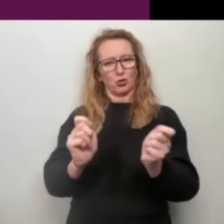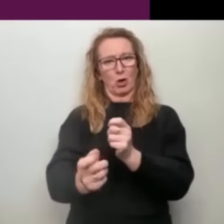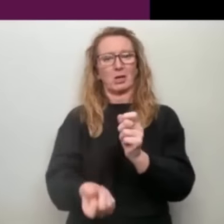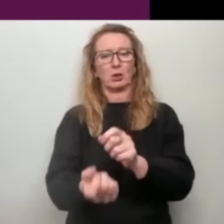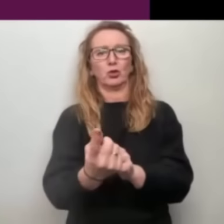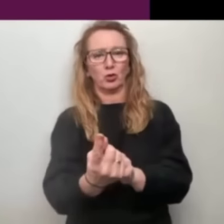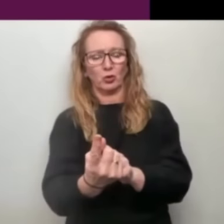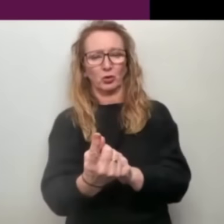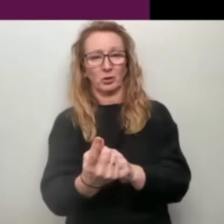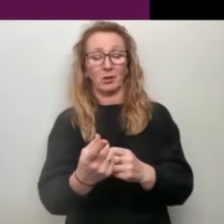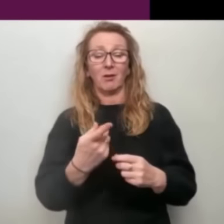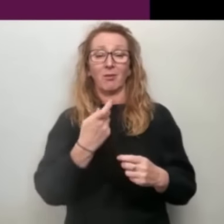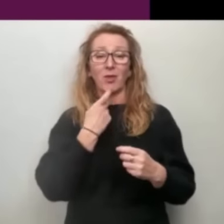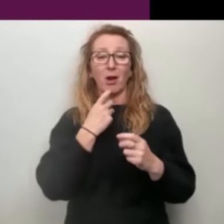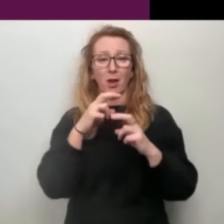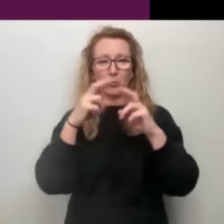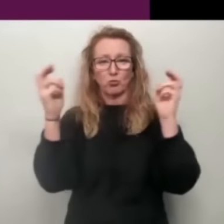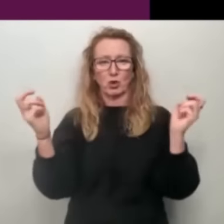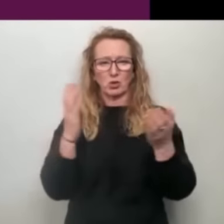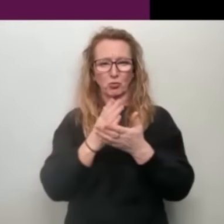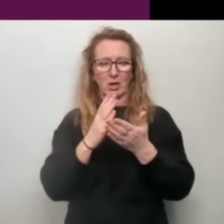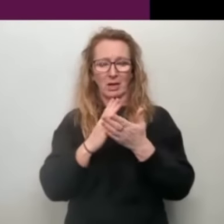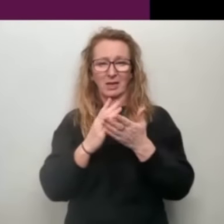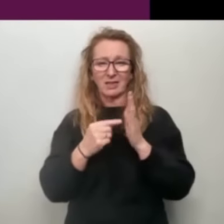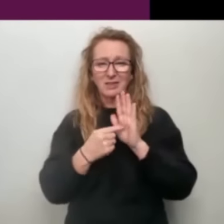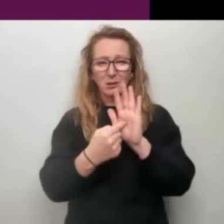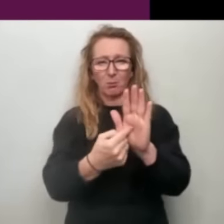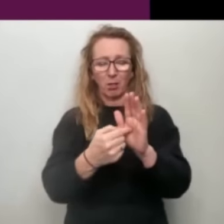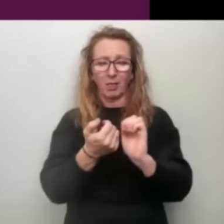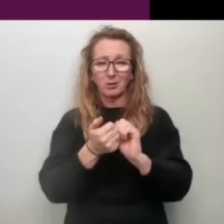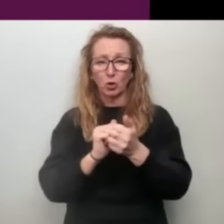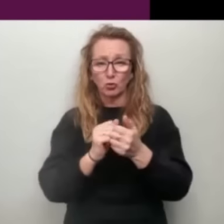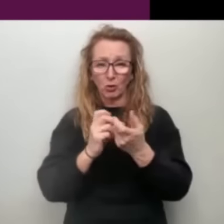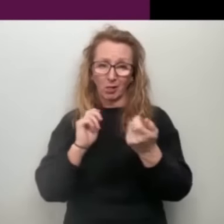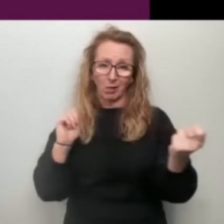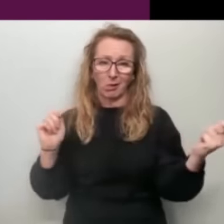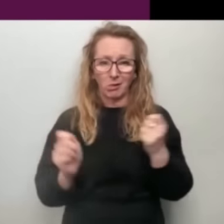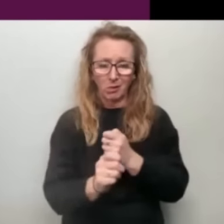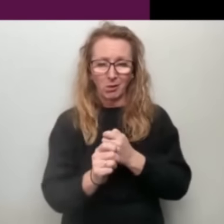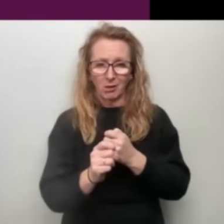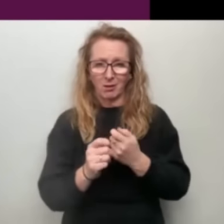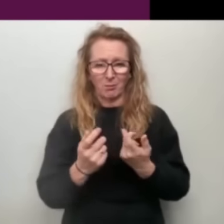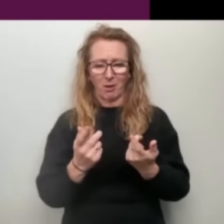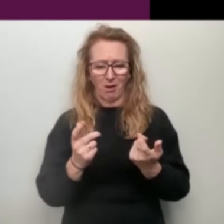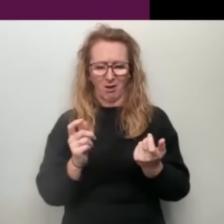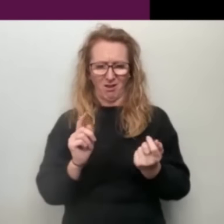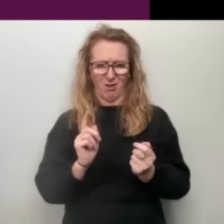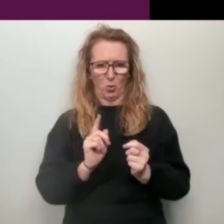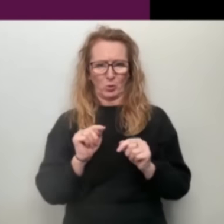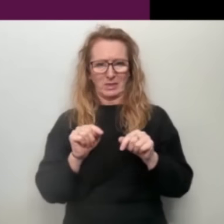The Iron Bridge is very much seen as a symbol of the industrial revolution, but what is the industrial revolution? When did it begin?